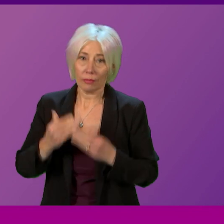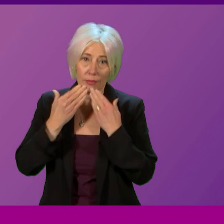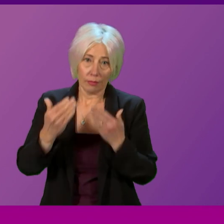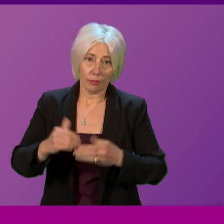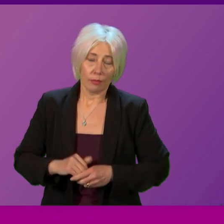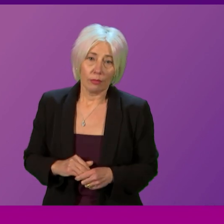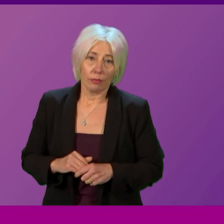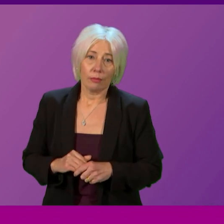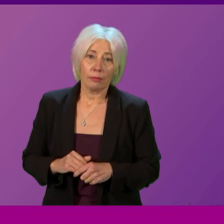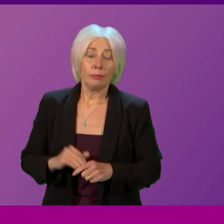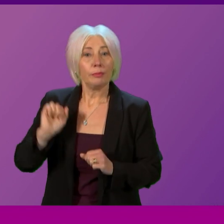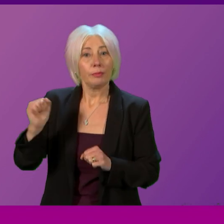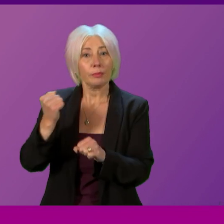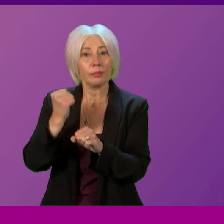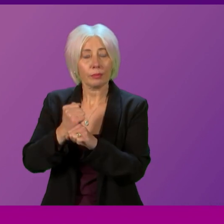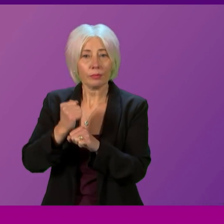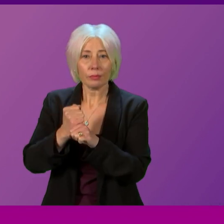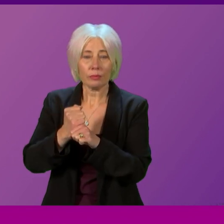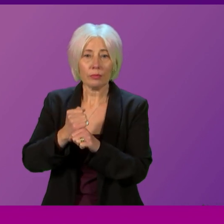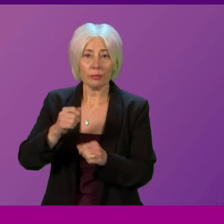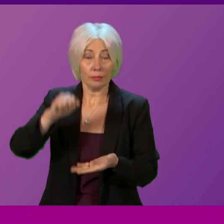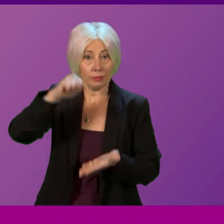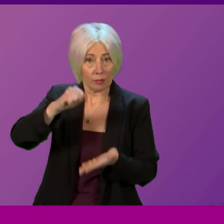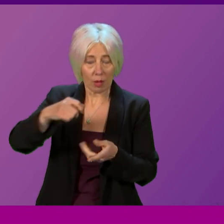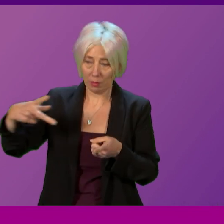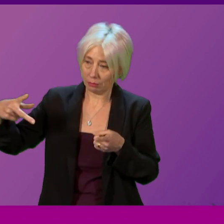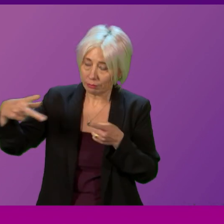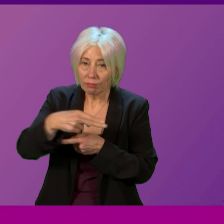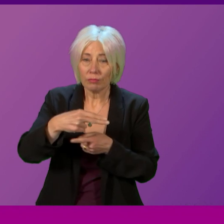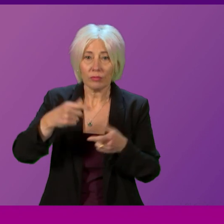The First Minister’s Government is slashing budgets for our cops, courts and prisons.